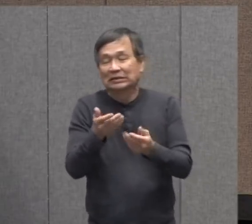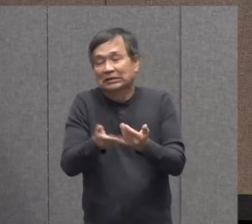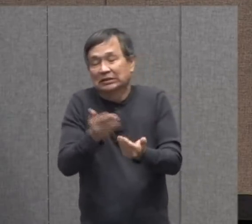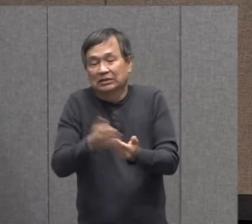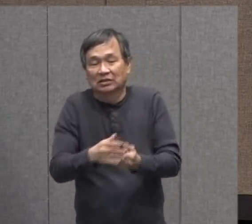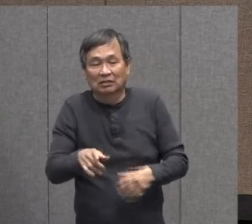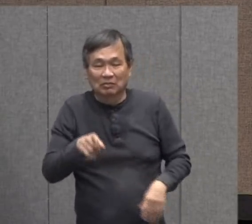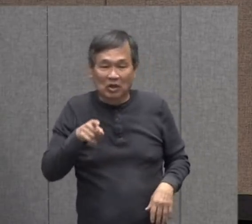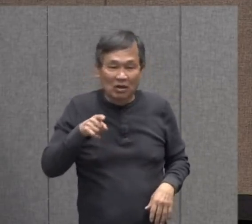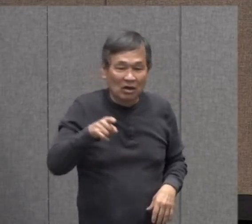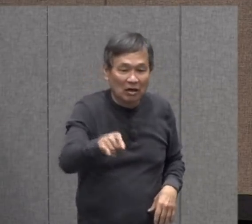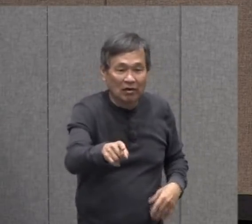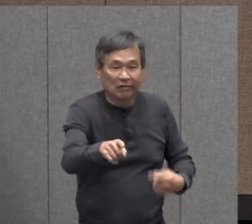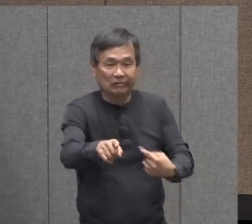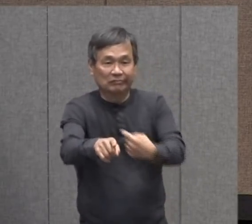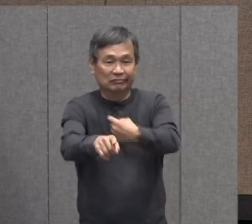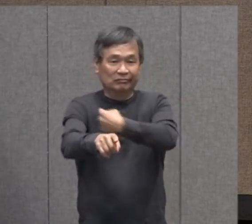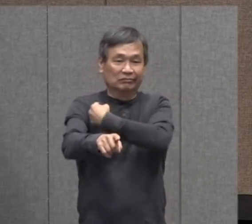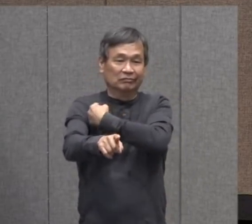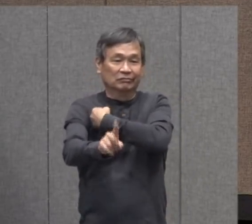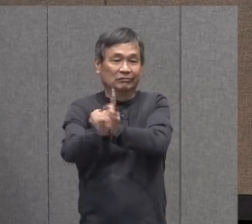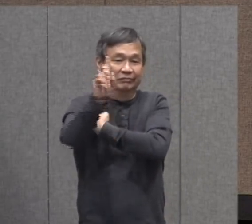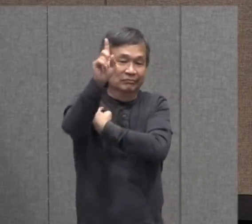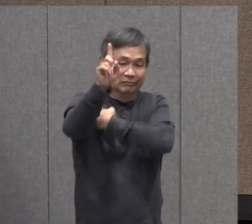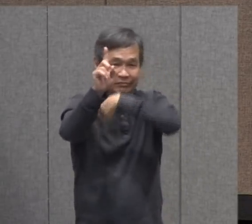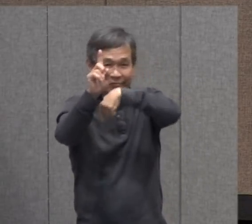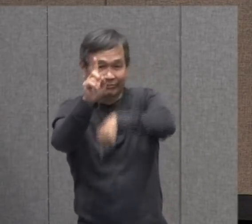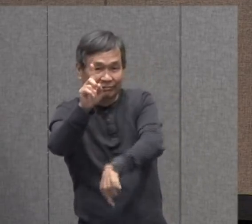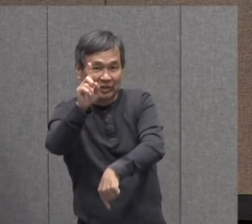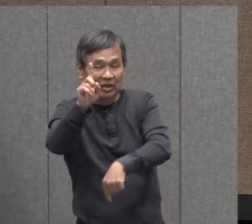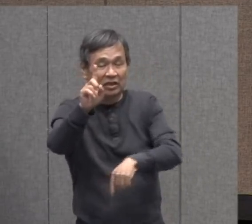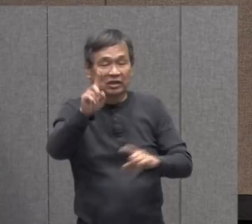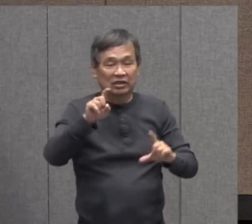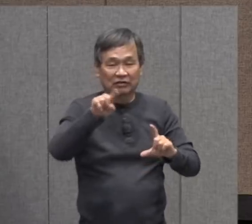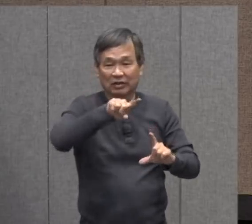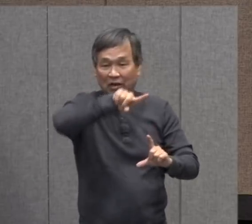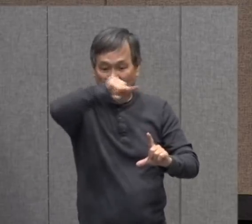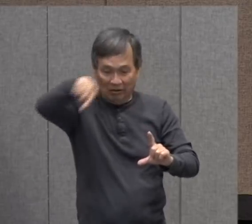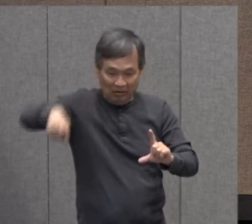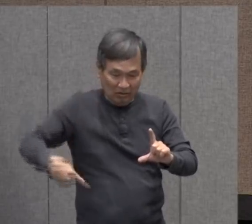give it some direction, even a circular motion. And make sure you also include an explanation.